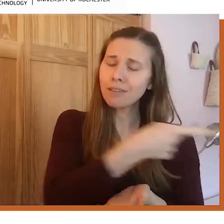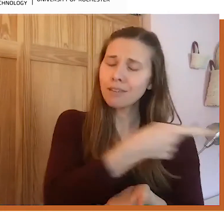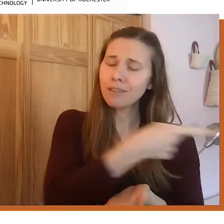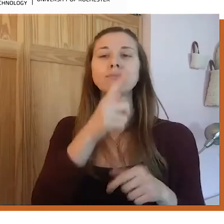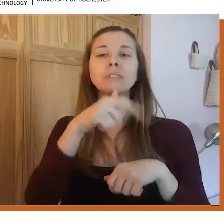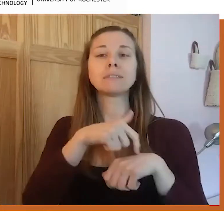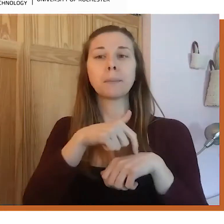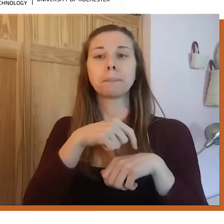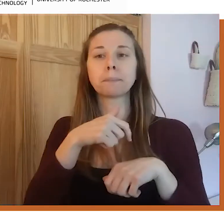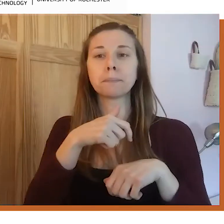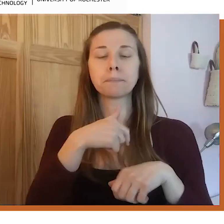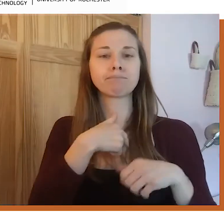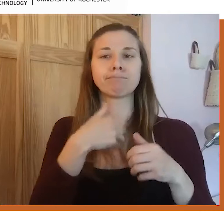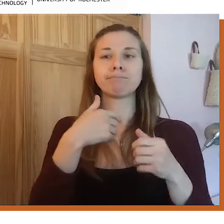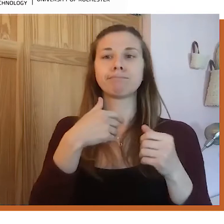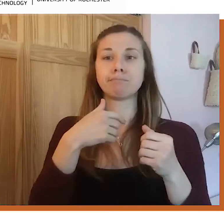I would go to the public school.